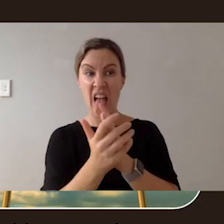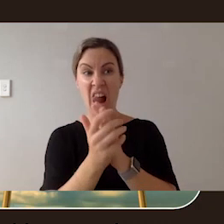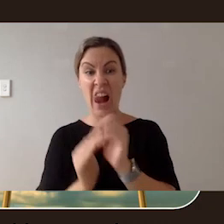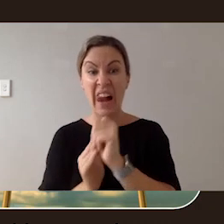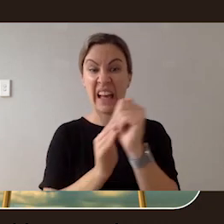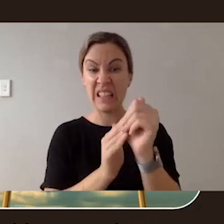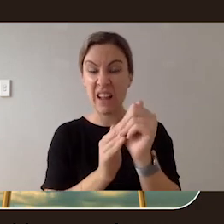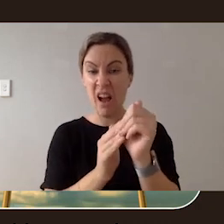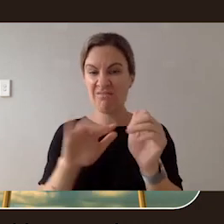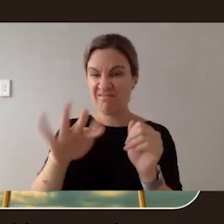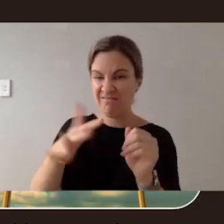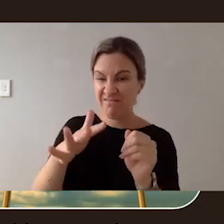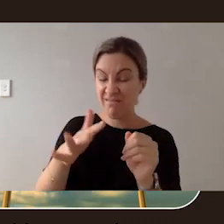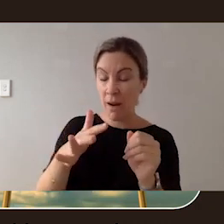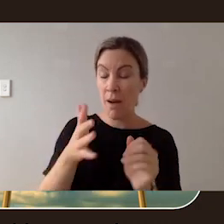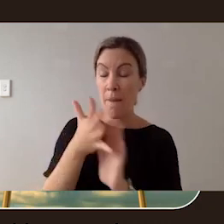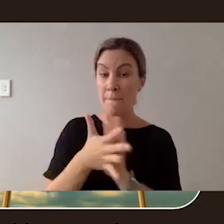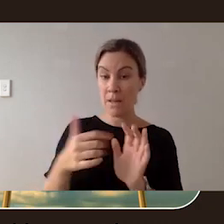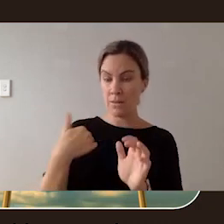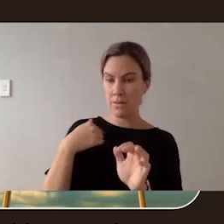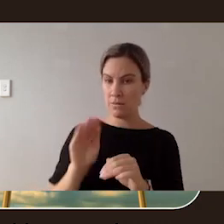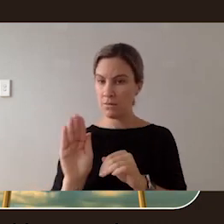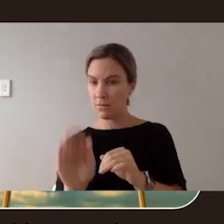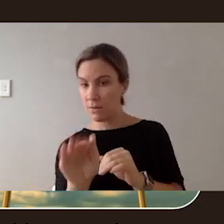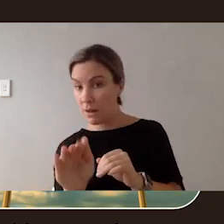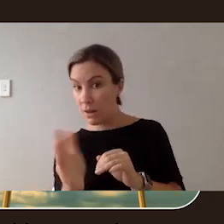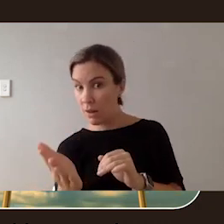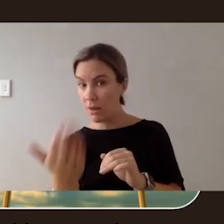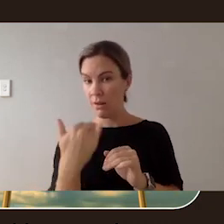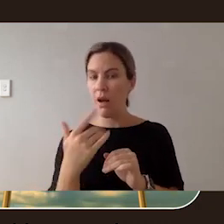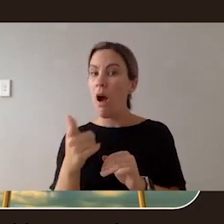someone to reach out? How can you use this time to offer or understand